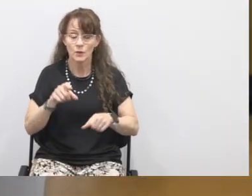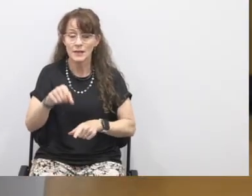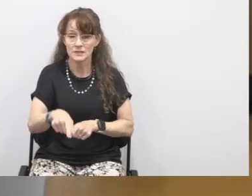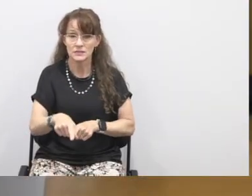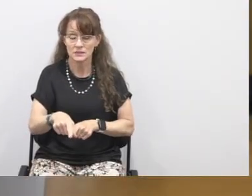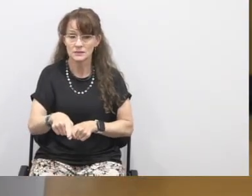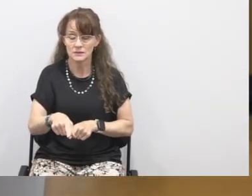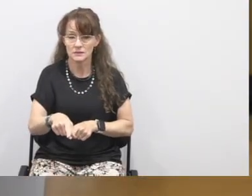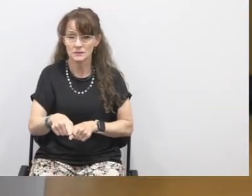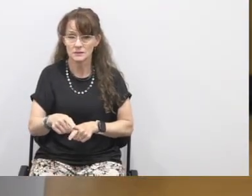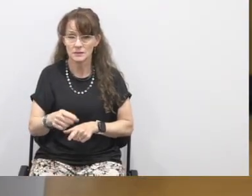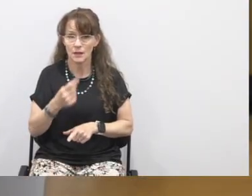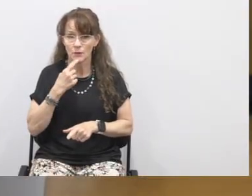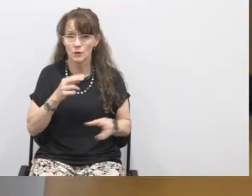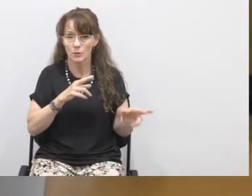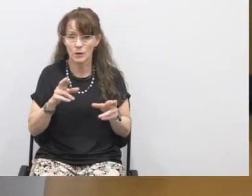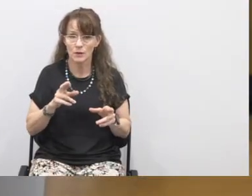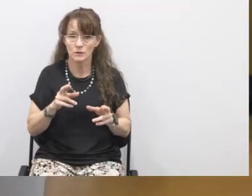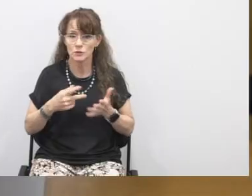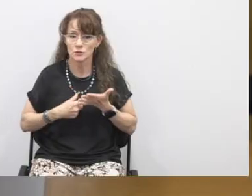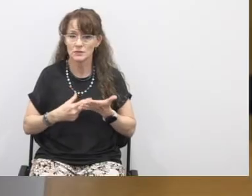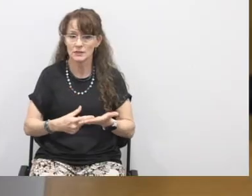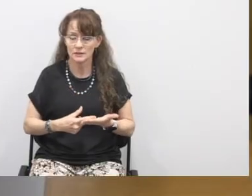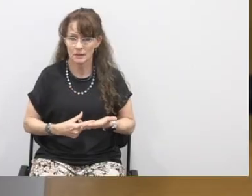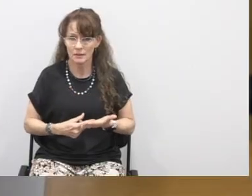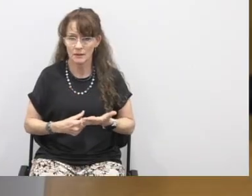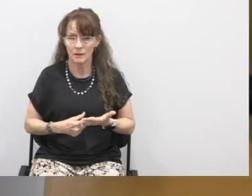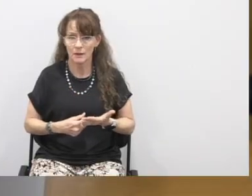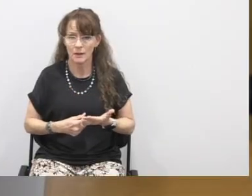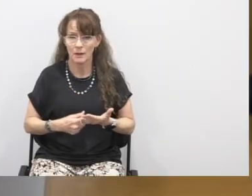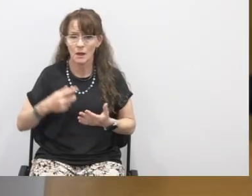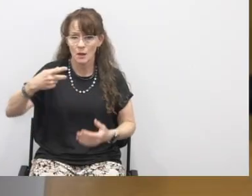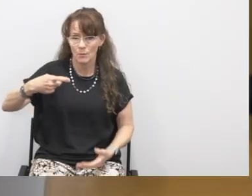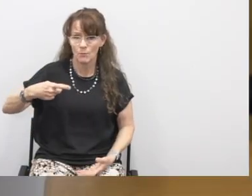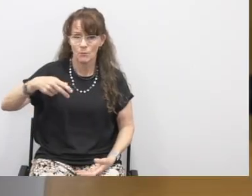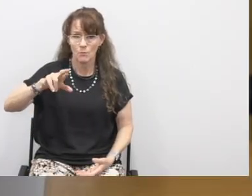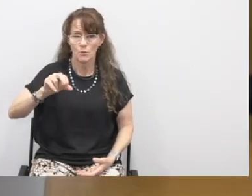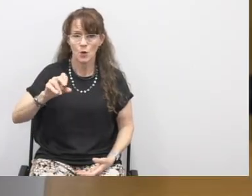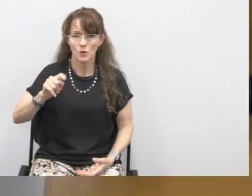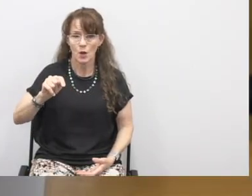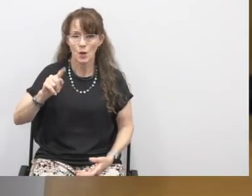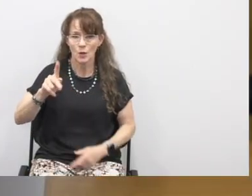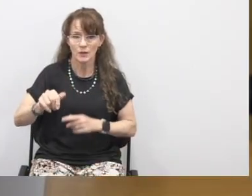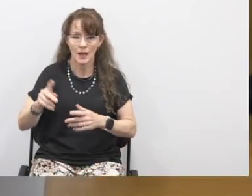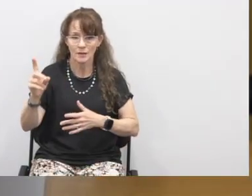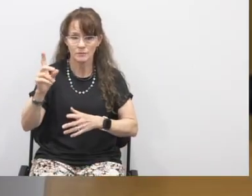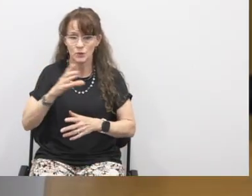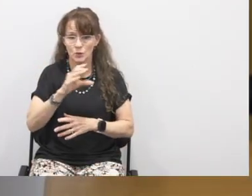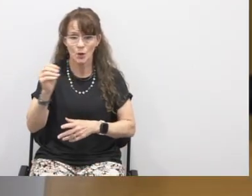I wanted you to be prepared to talk about was the prototyping that you co-designed with your peers